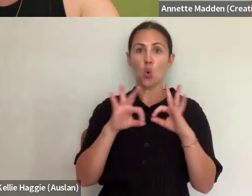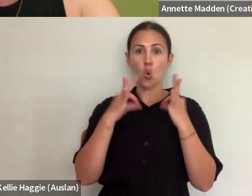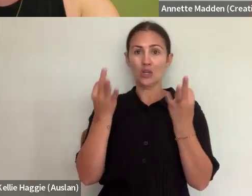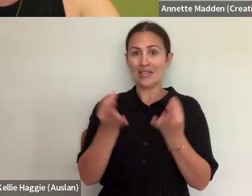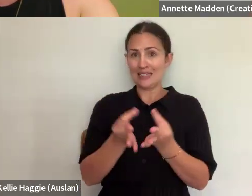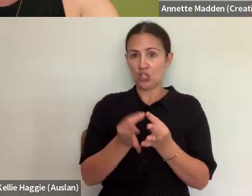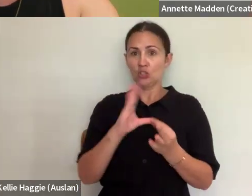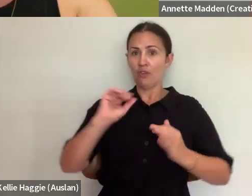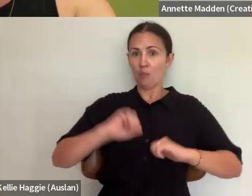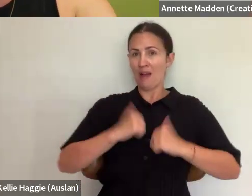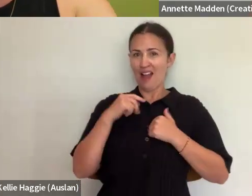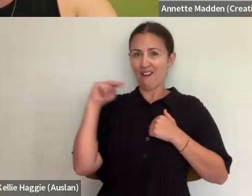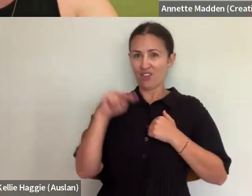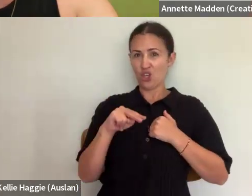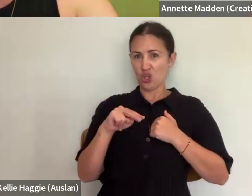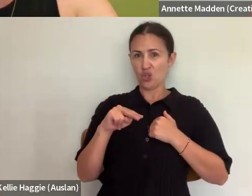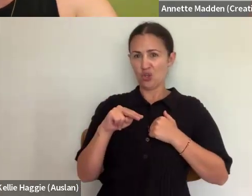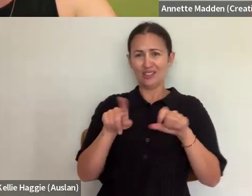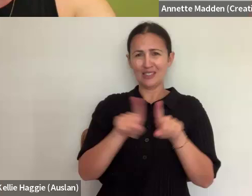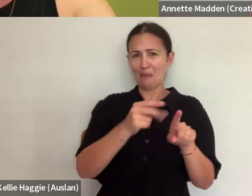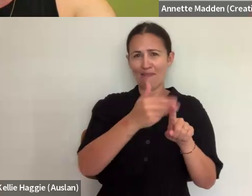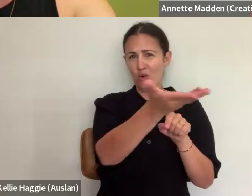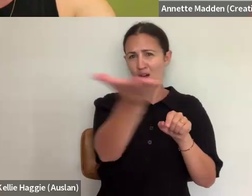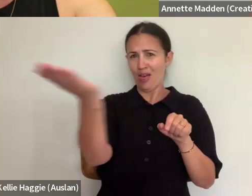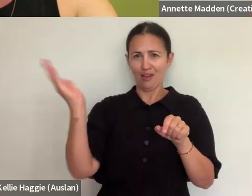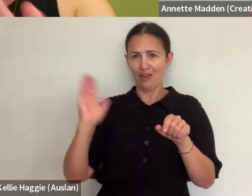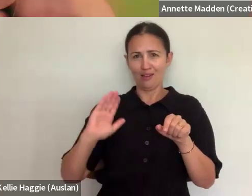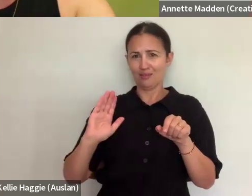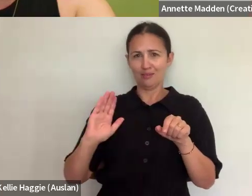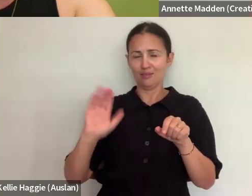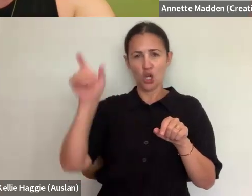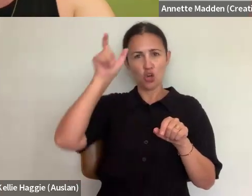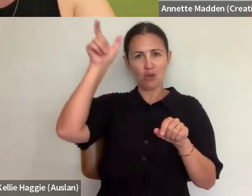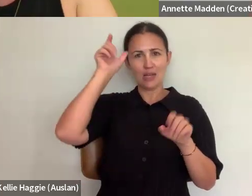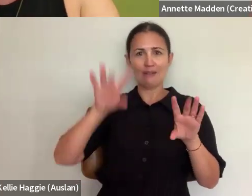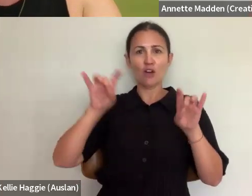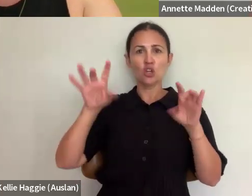question, excellent. >> Goodman, definition of an organisation. So, organisations, as we